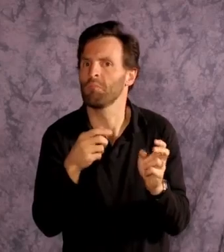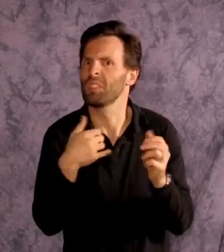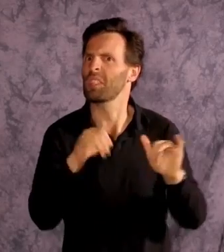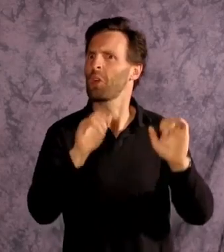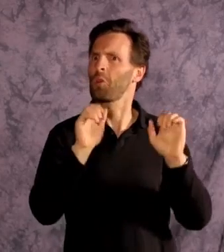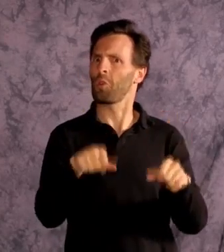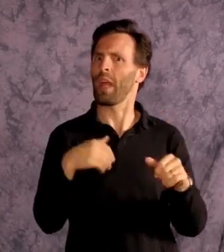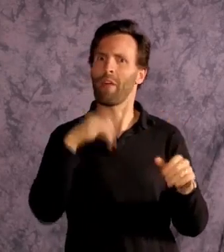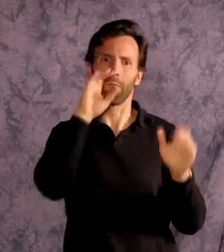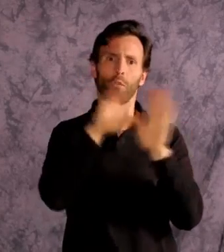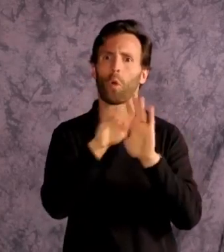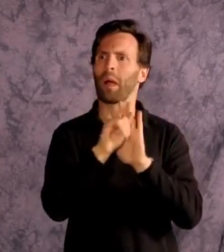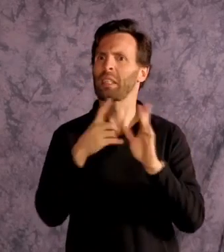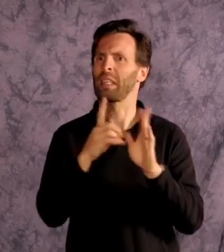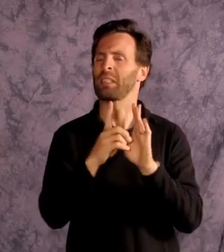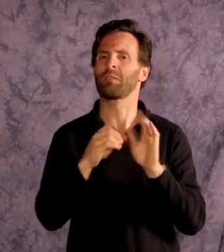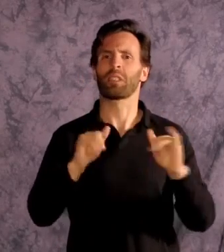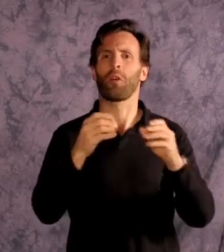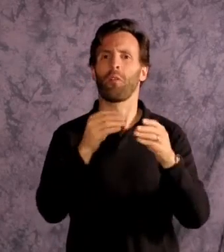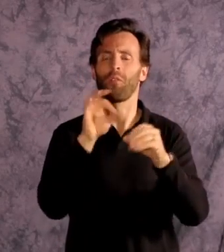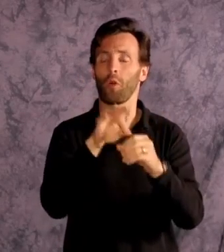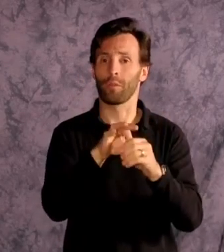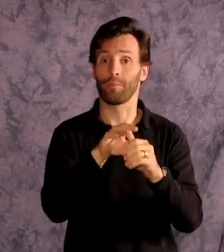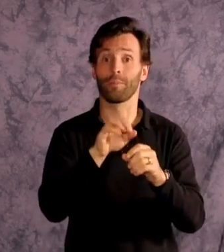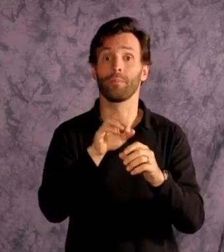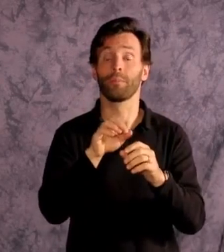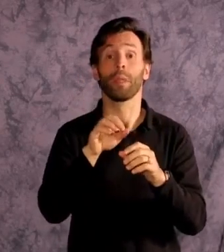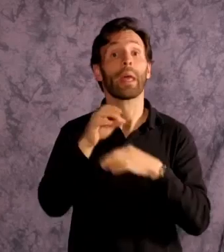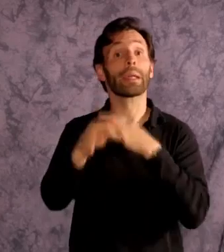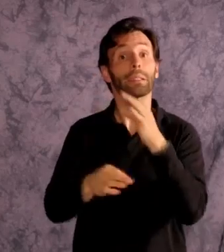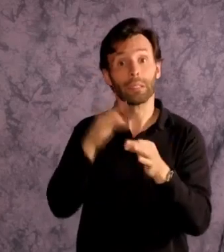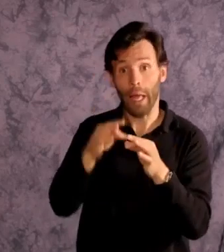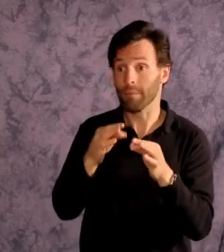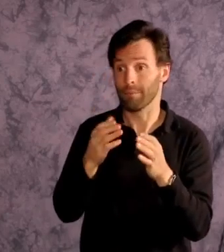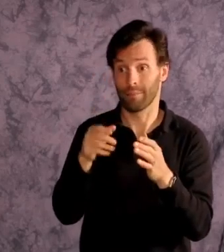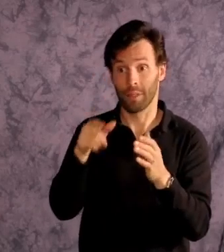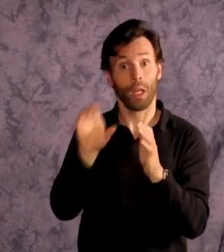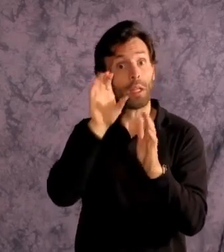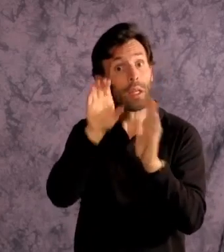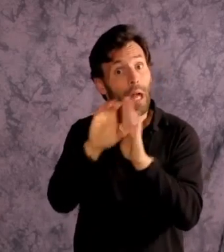(and tiny) problem that exists.